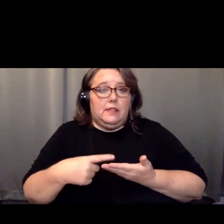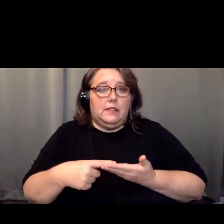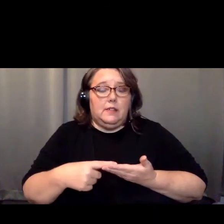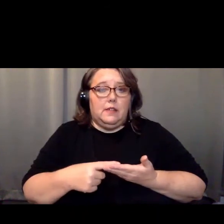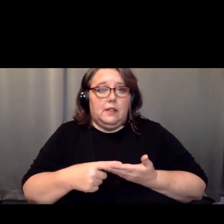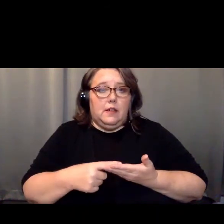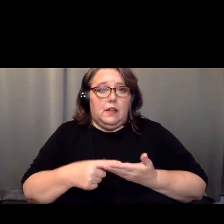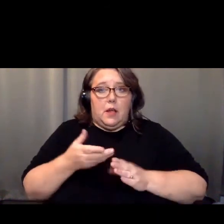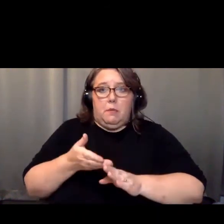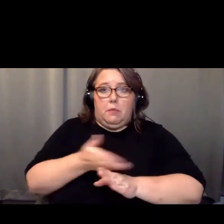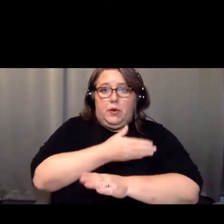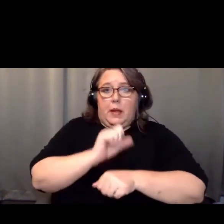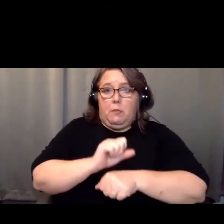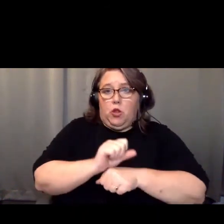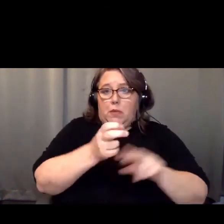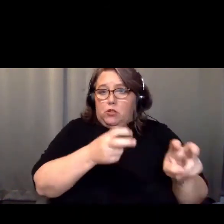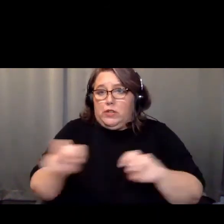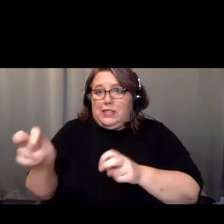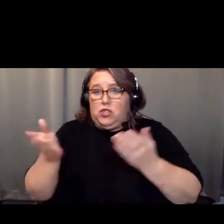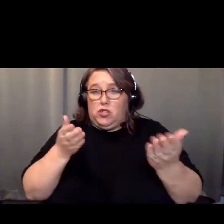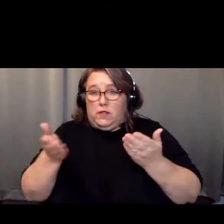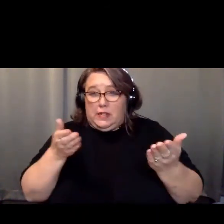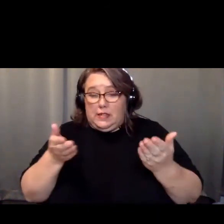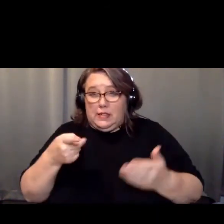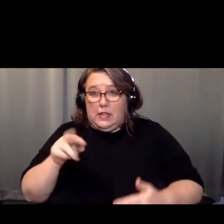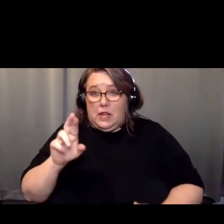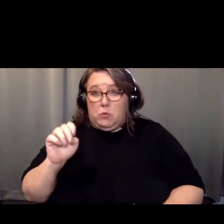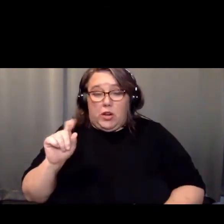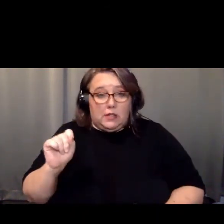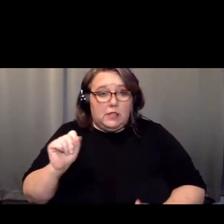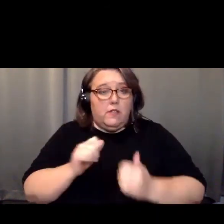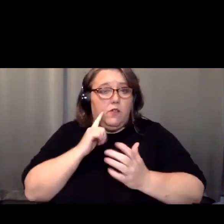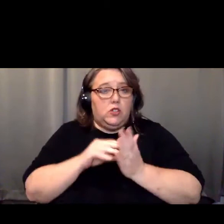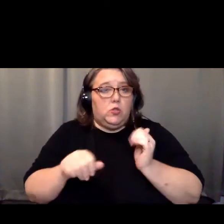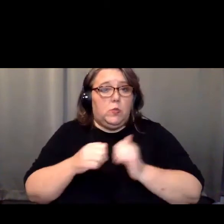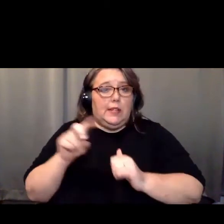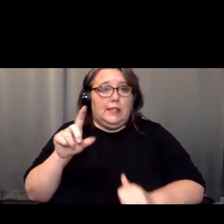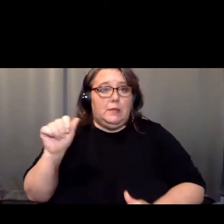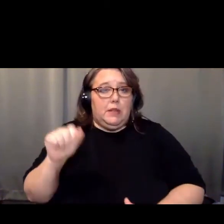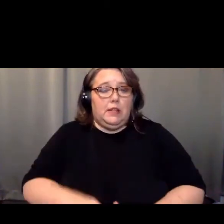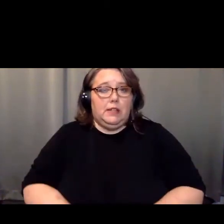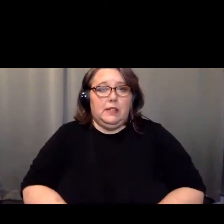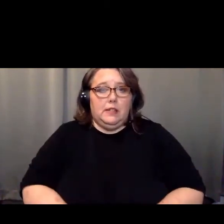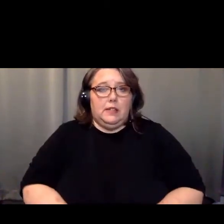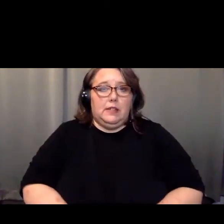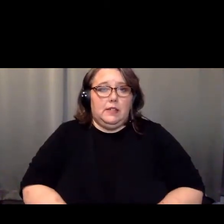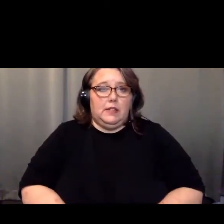pre-employment transition services for students with disabilities. So once again, one of the mandates